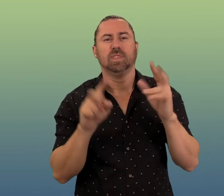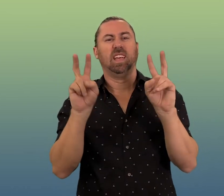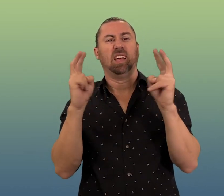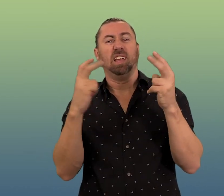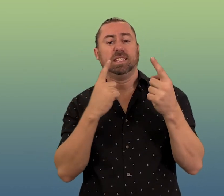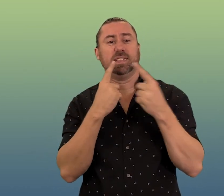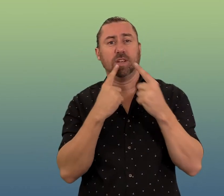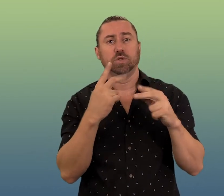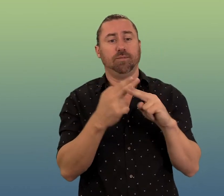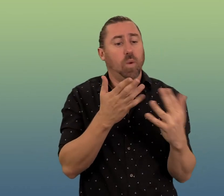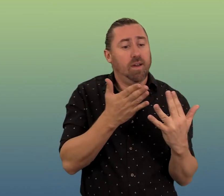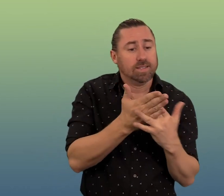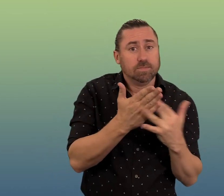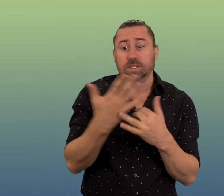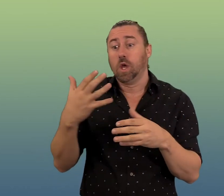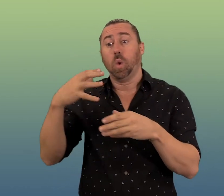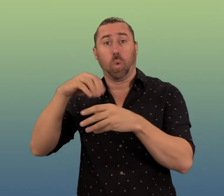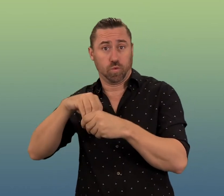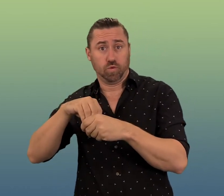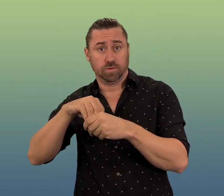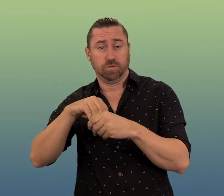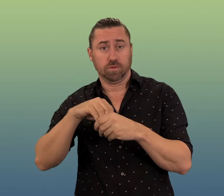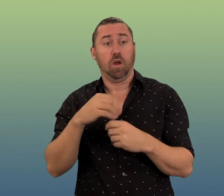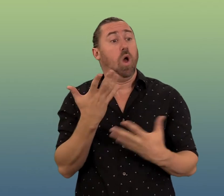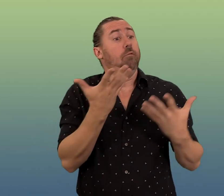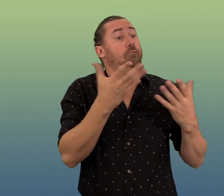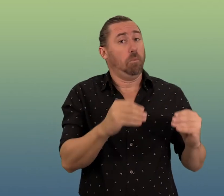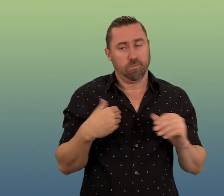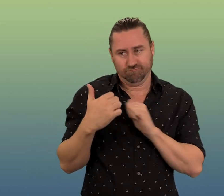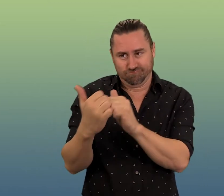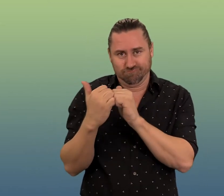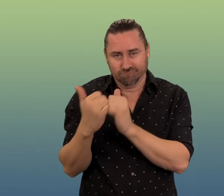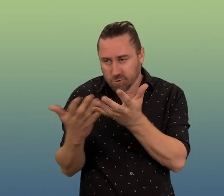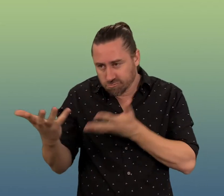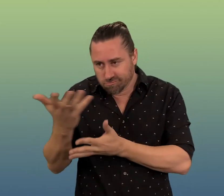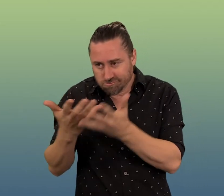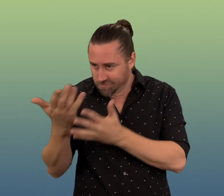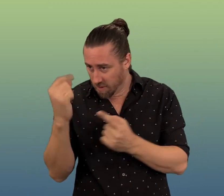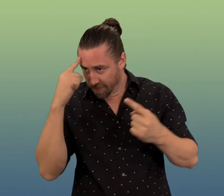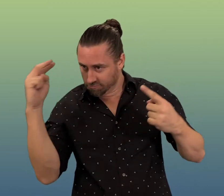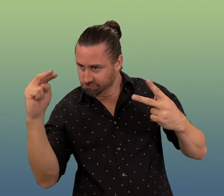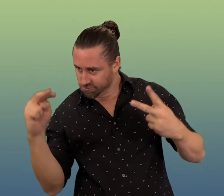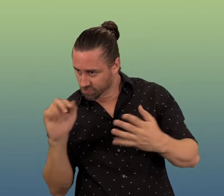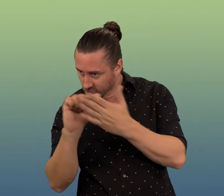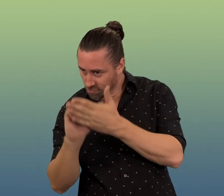The following definitions for accessibility and inclusion were developed collaboratively developed through consultation